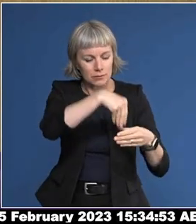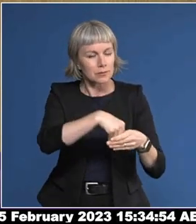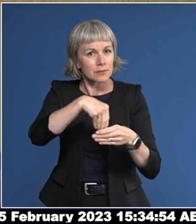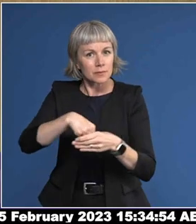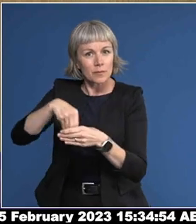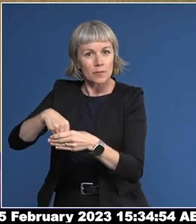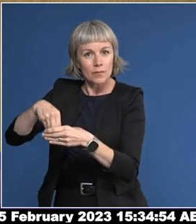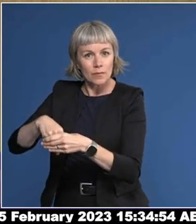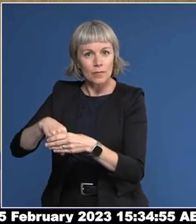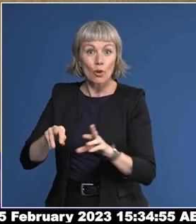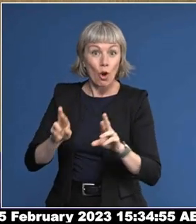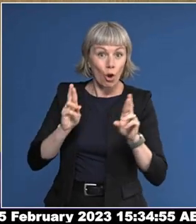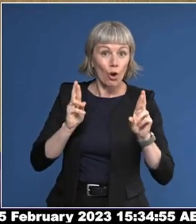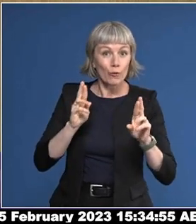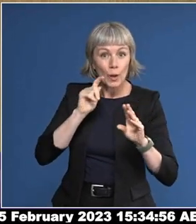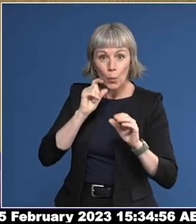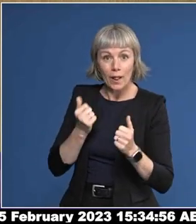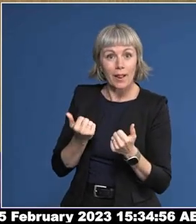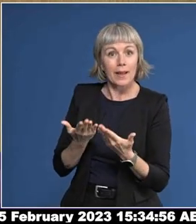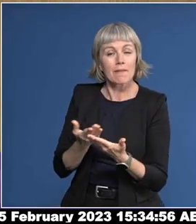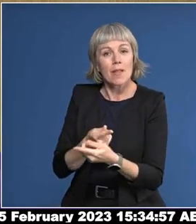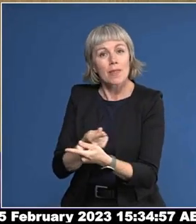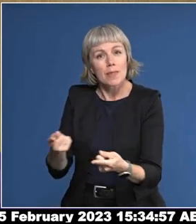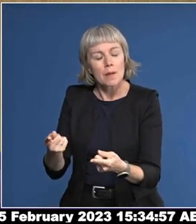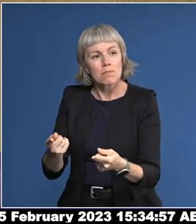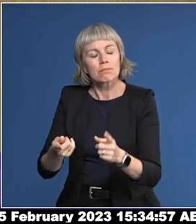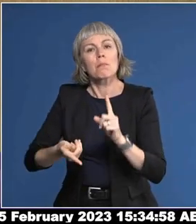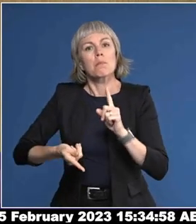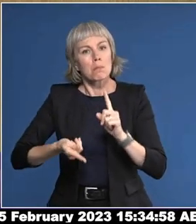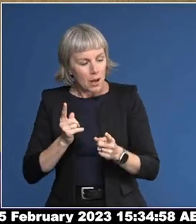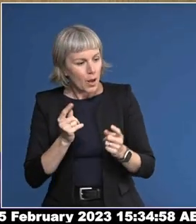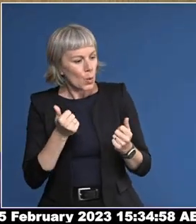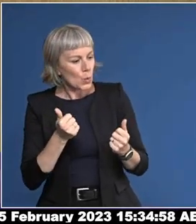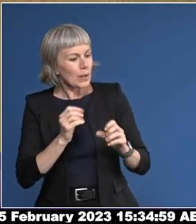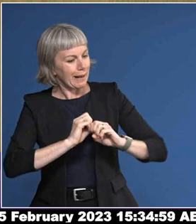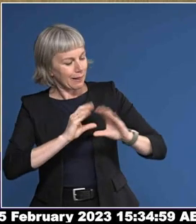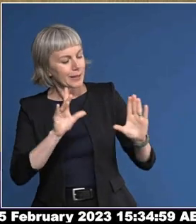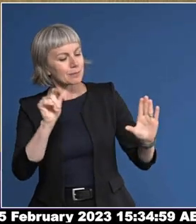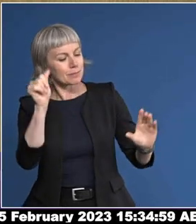disability support workers a really good understanding of their role and their expectations around zero tolerance.